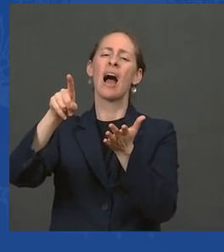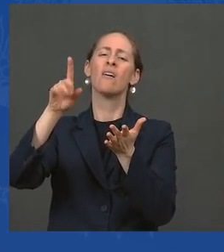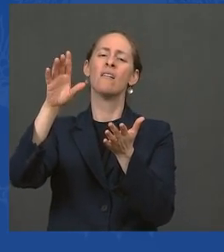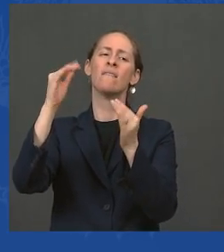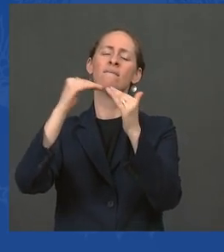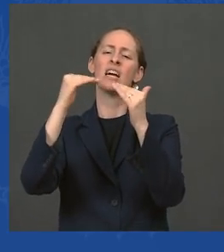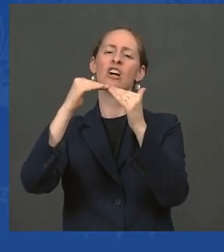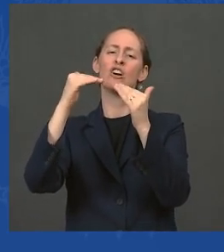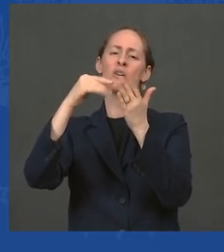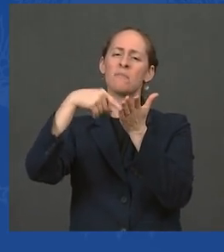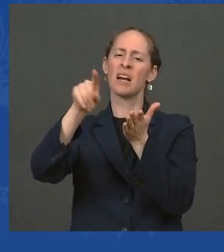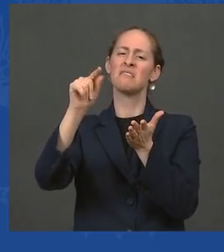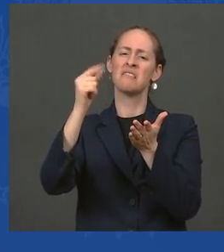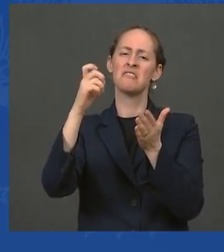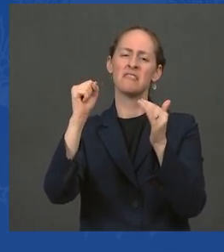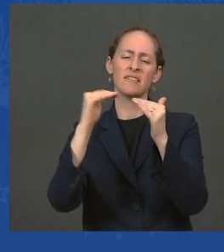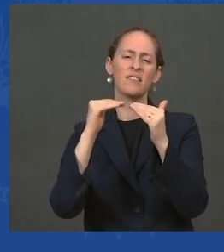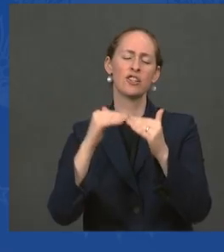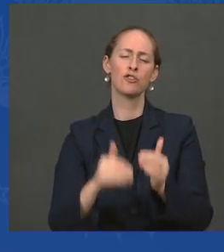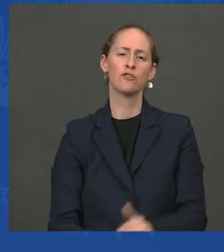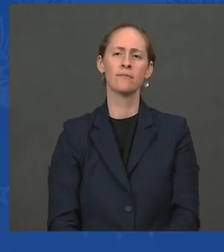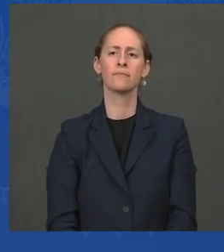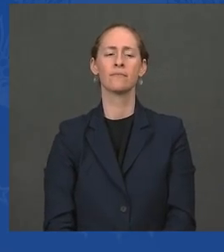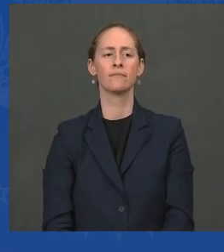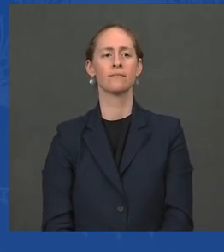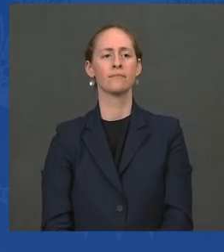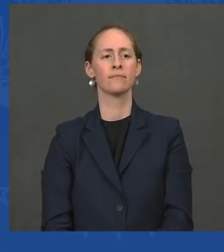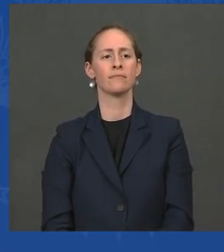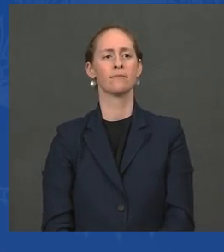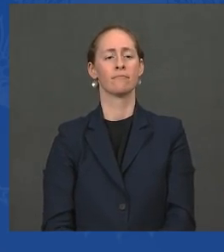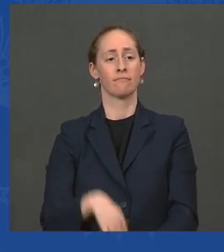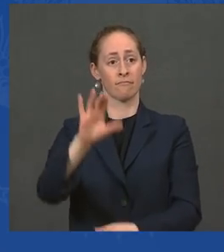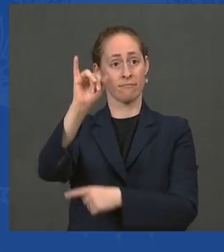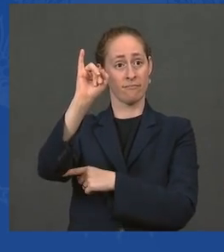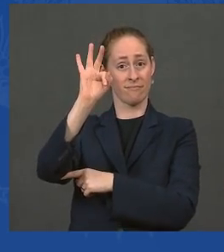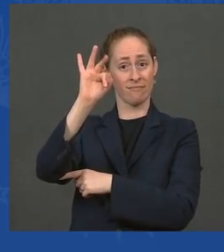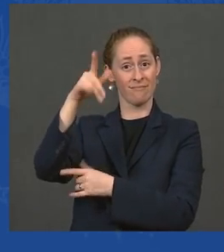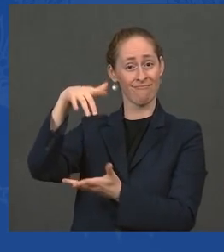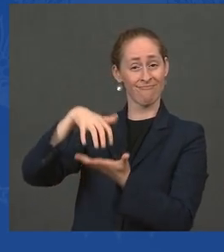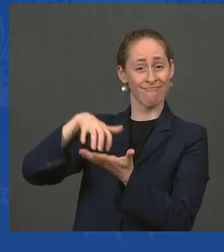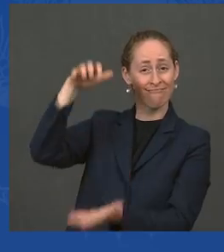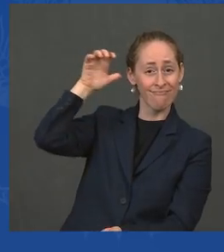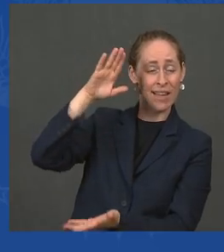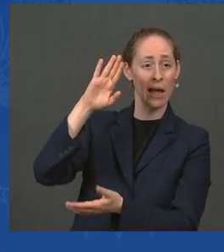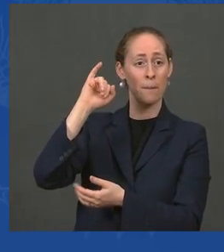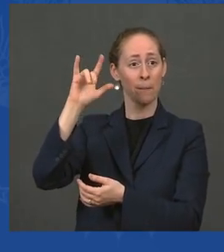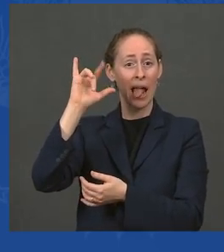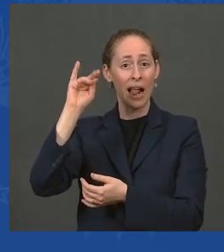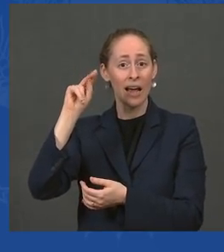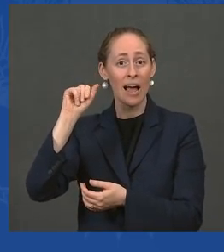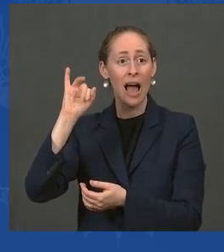You know, if you are a multi- millionaire or a billionaire, you have a lower tax rate than a family who has a teacher